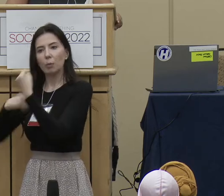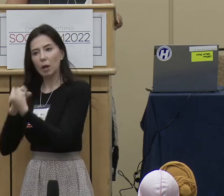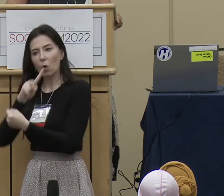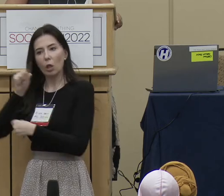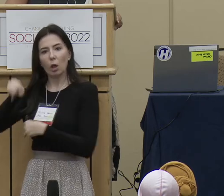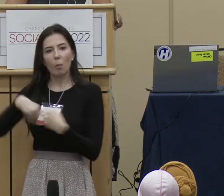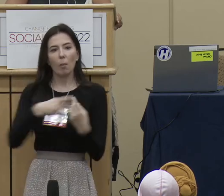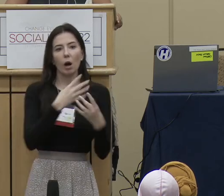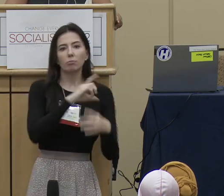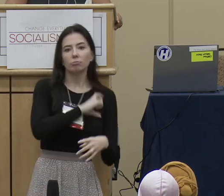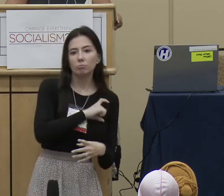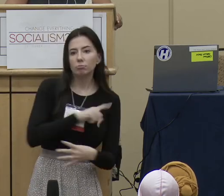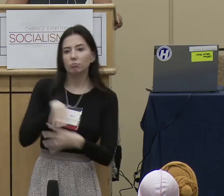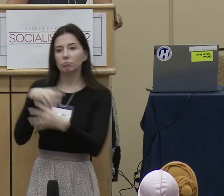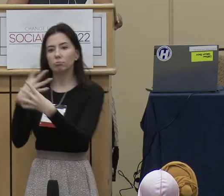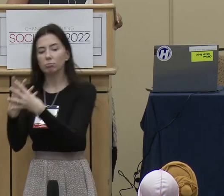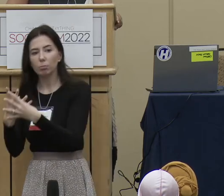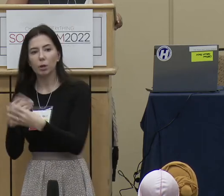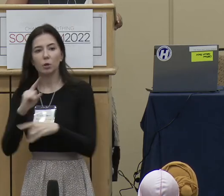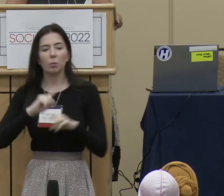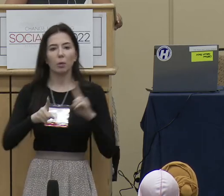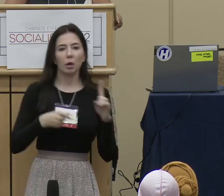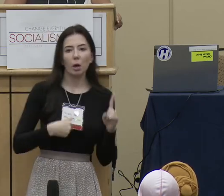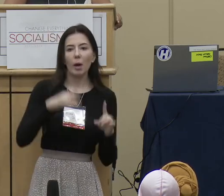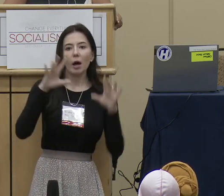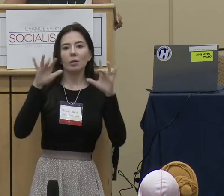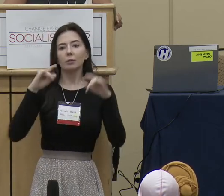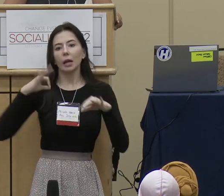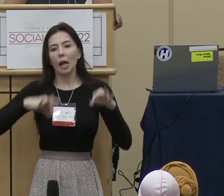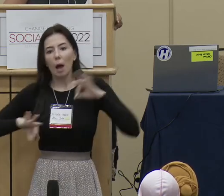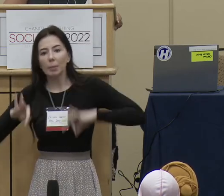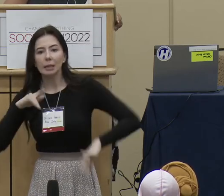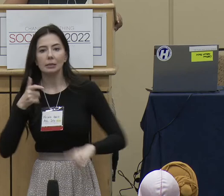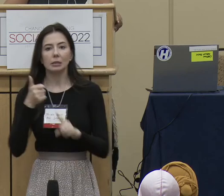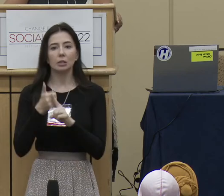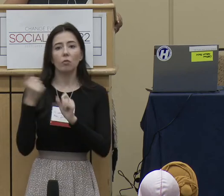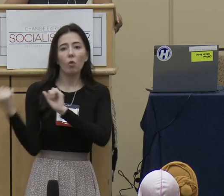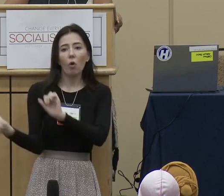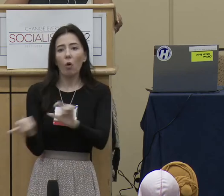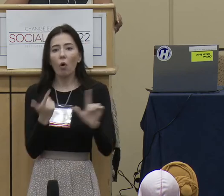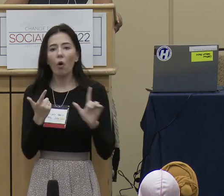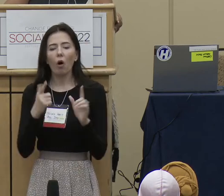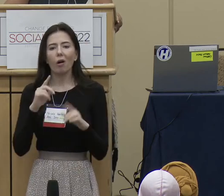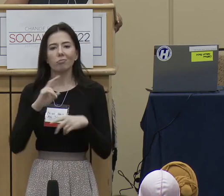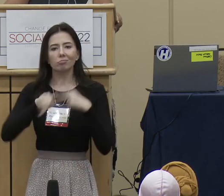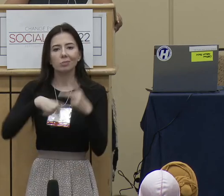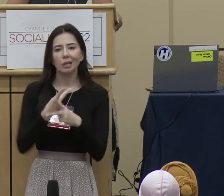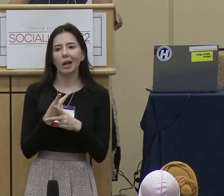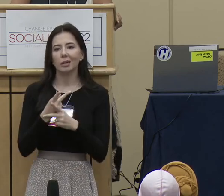about police and prisons, but about racial capitalism itself ,